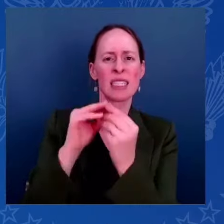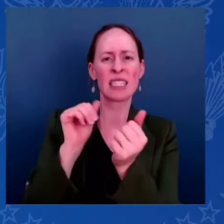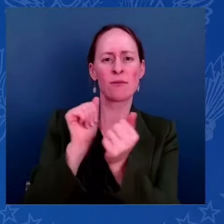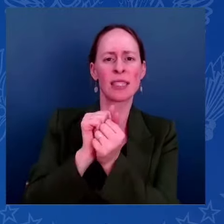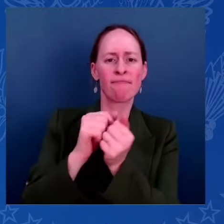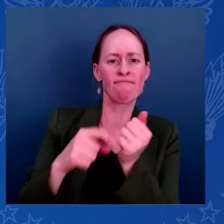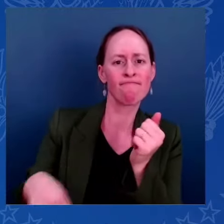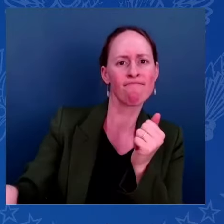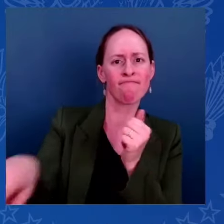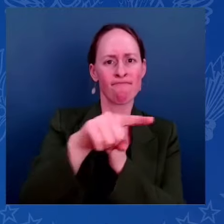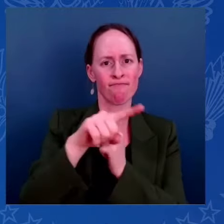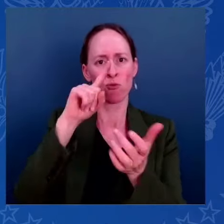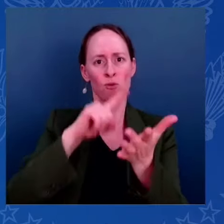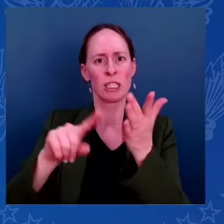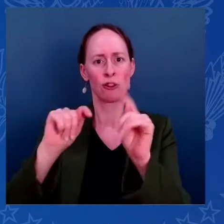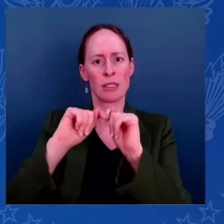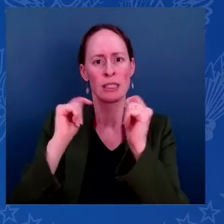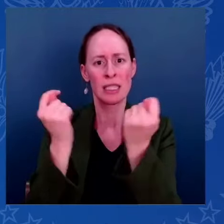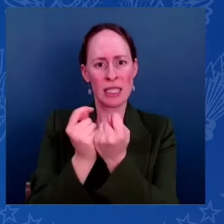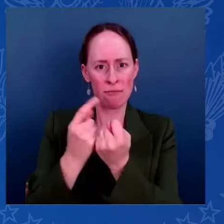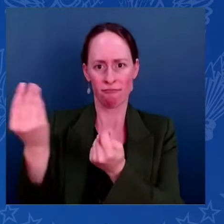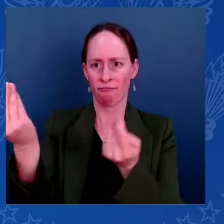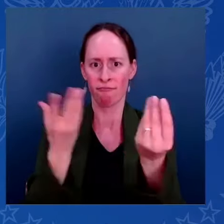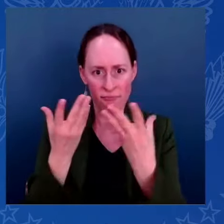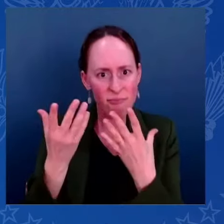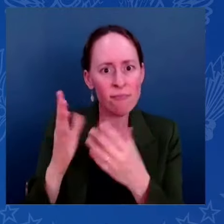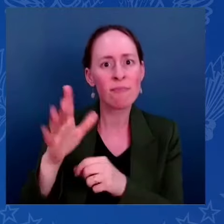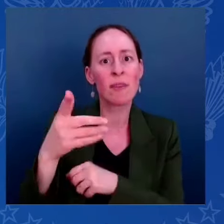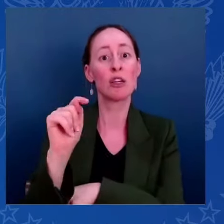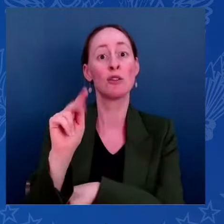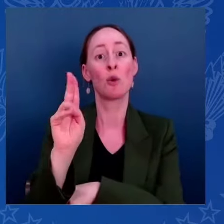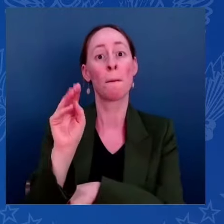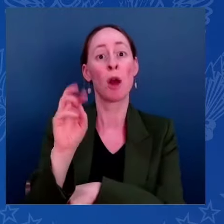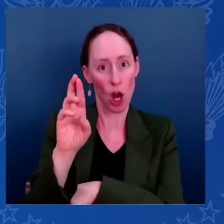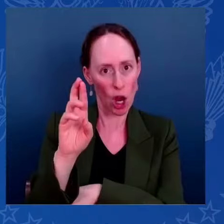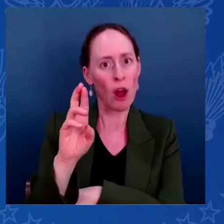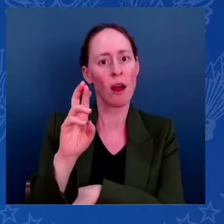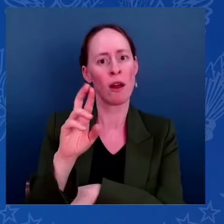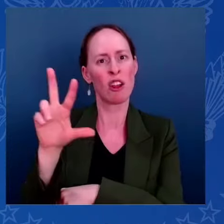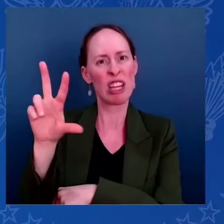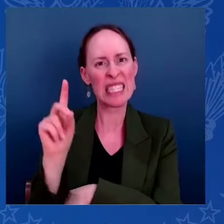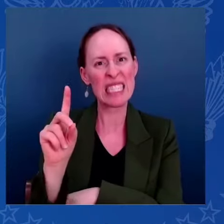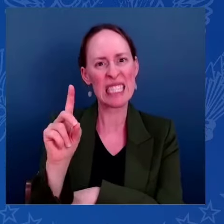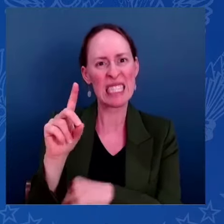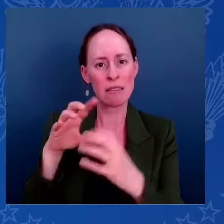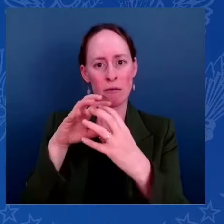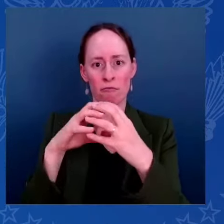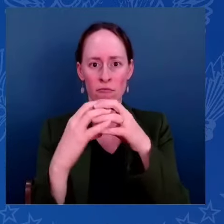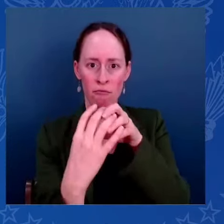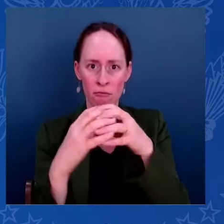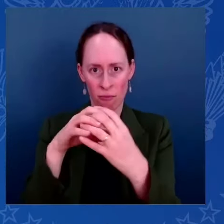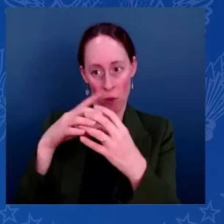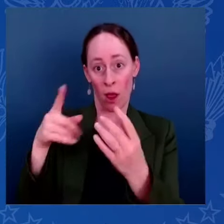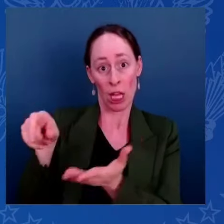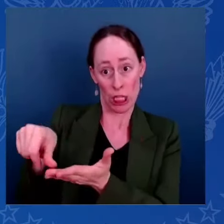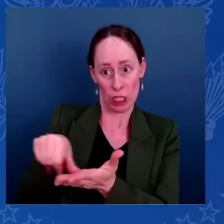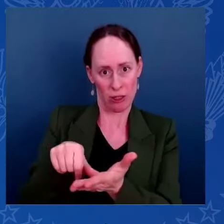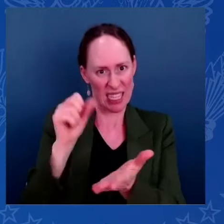It's a roadmap doctors can follow during surgery unlike anything they've seen before. And right now, surgeons determine